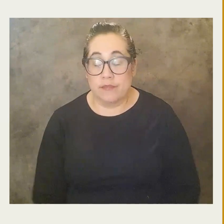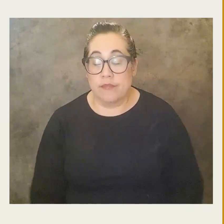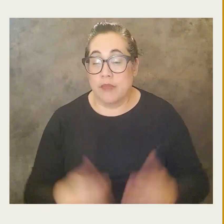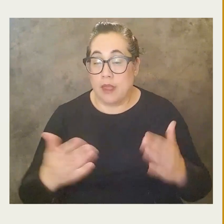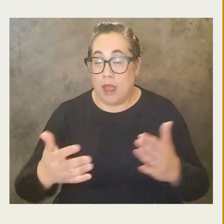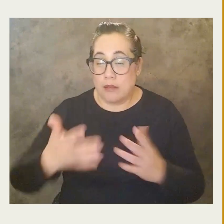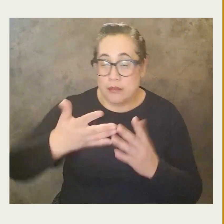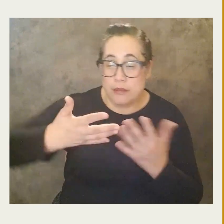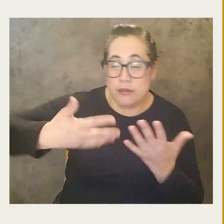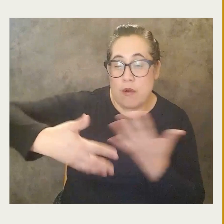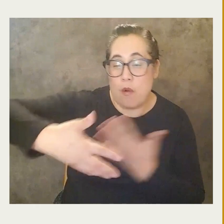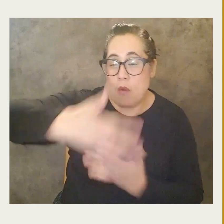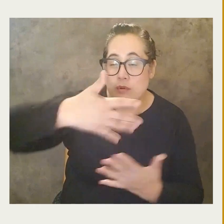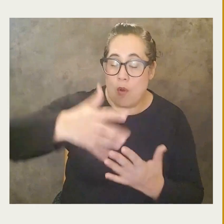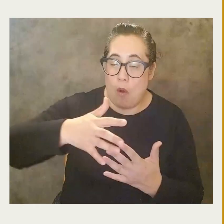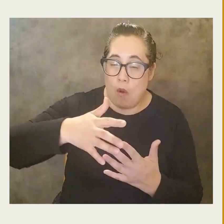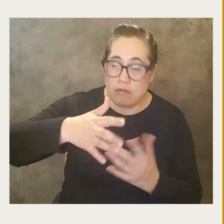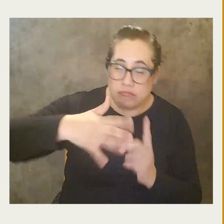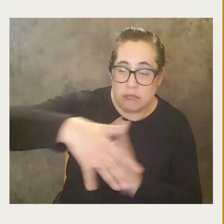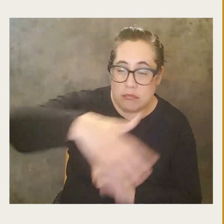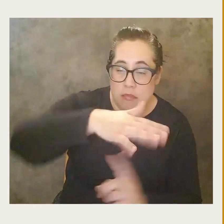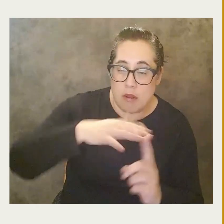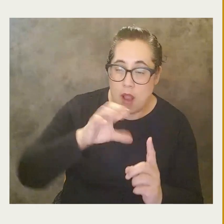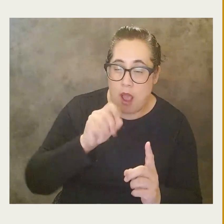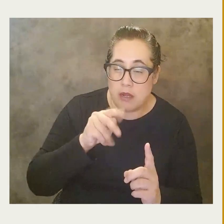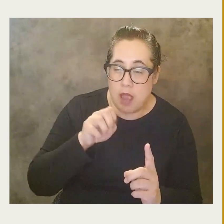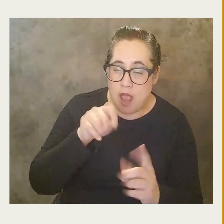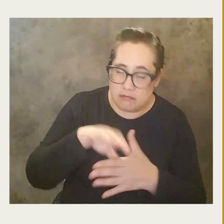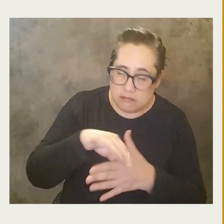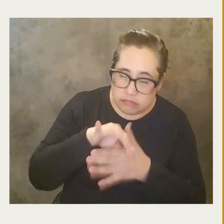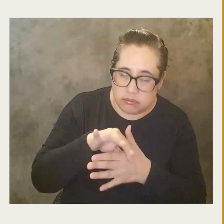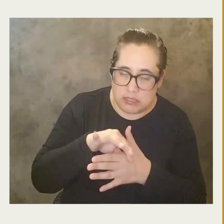Social context includes several aspects,